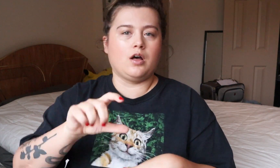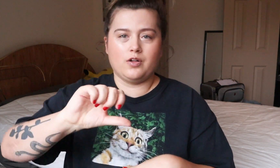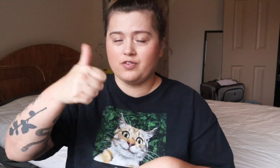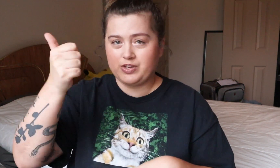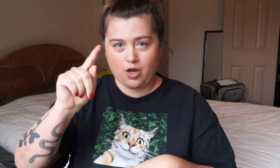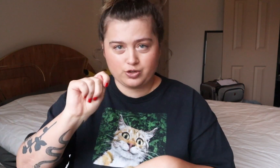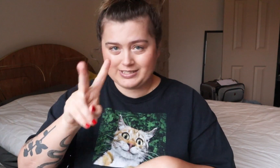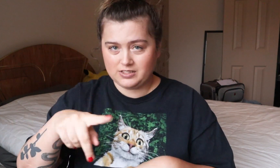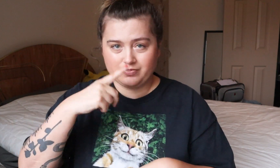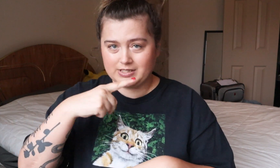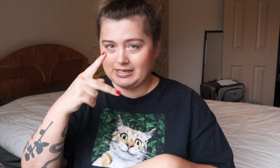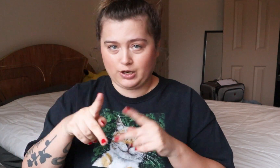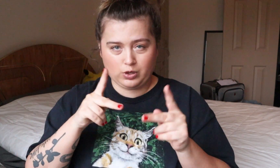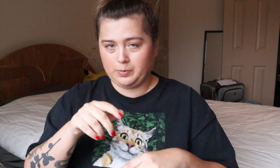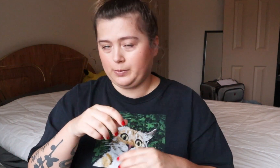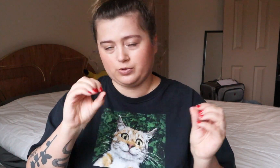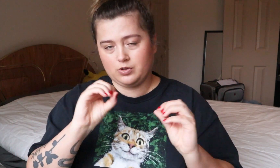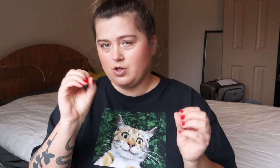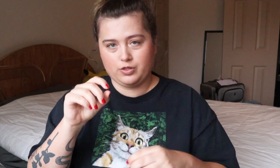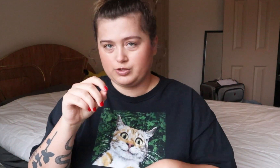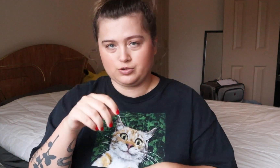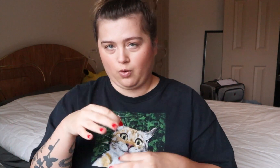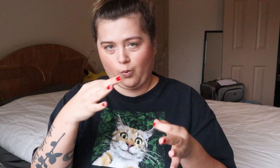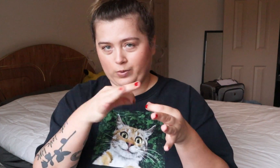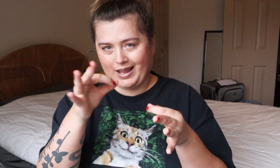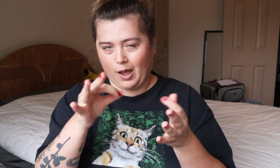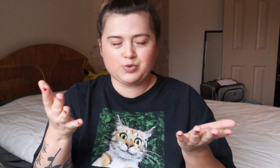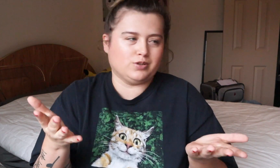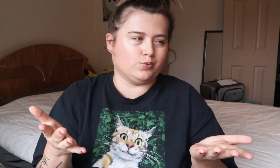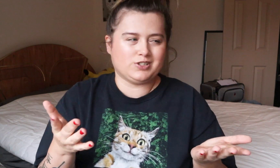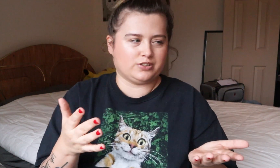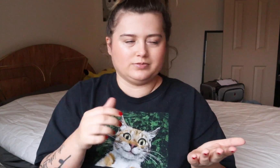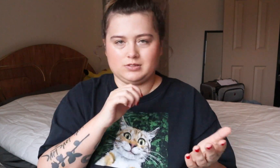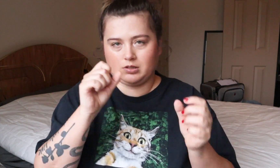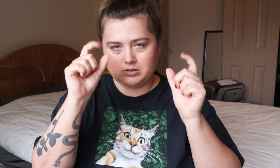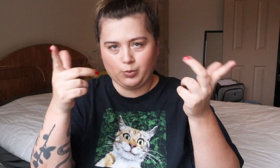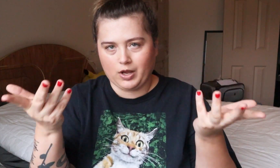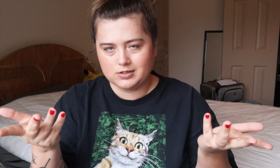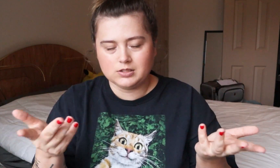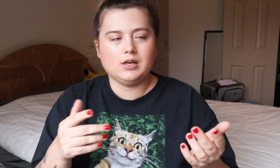The hearing contestants' TVs did not have captions on them. But that doesn't surprise me.